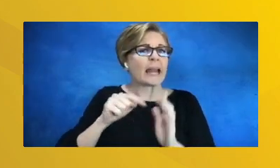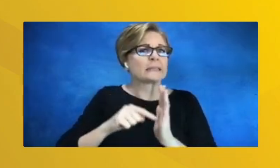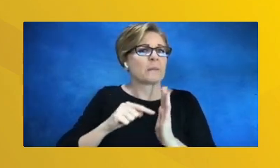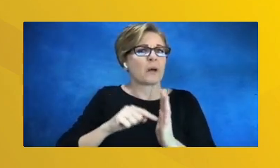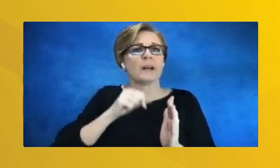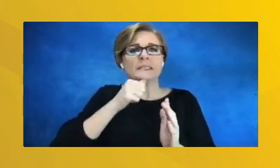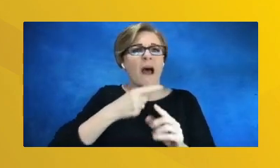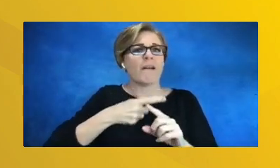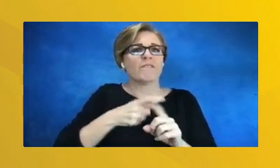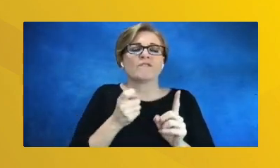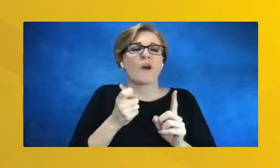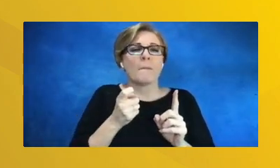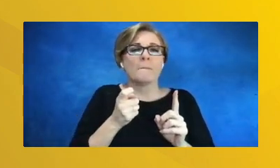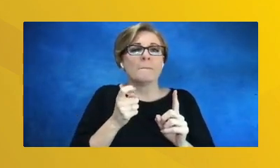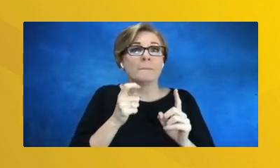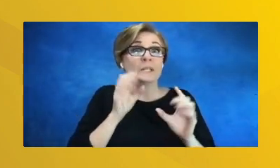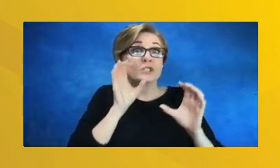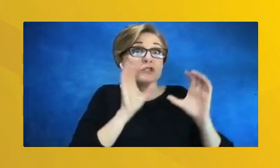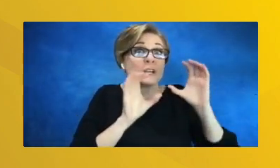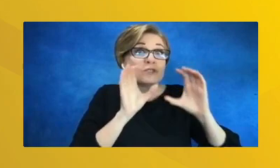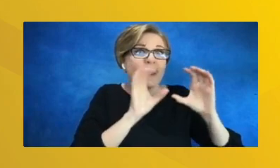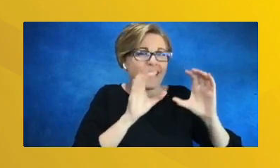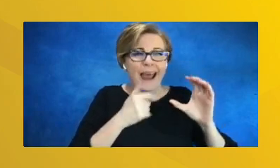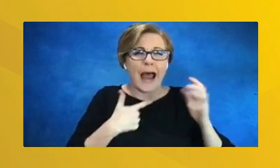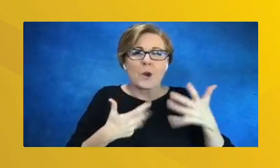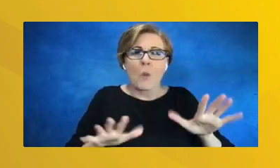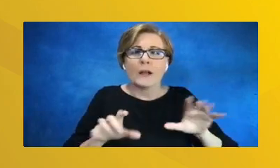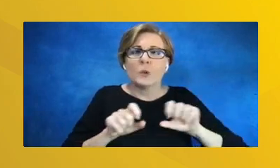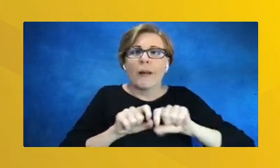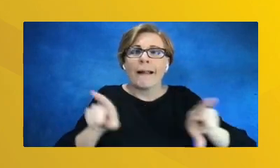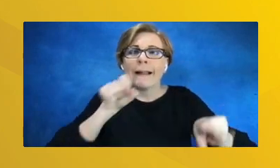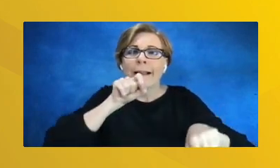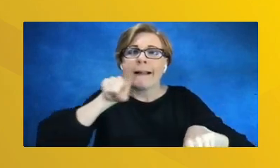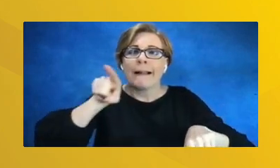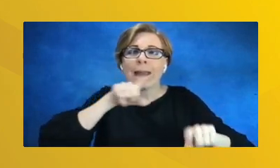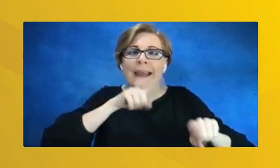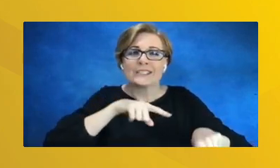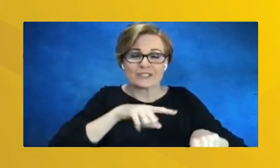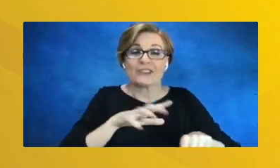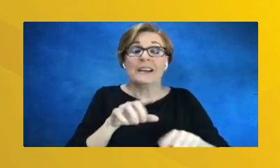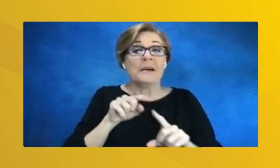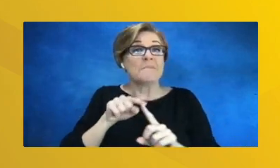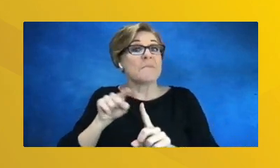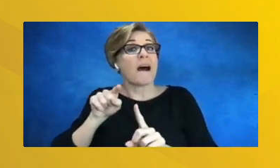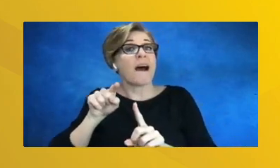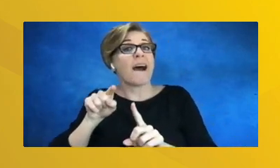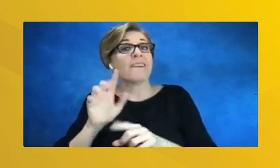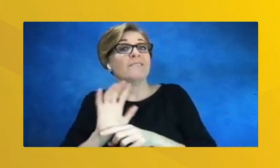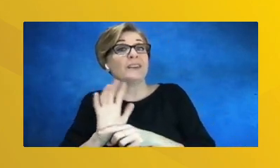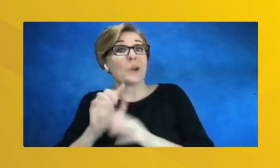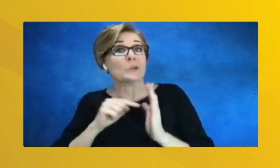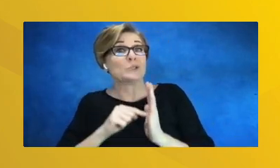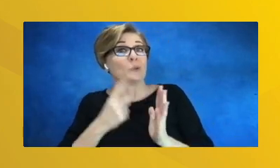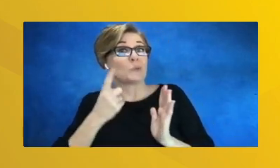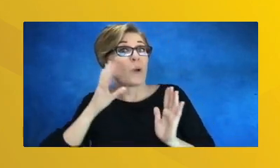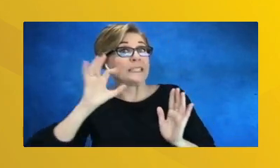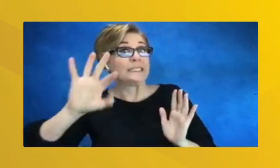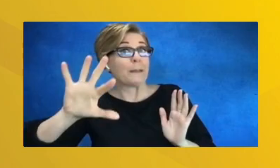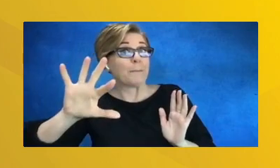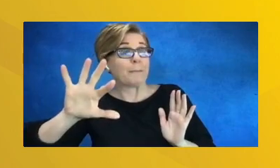it away - but it is an example of a tip that our educator, Beth Evans from the Portrait